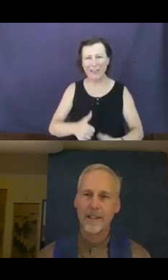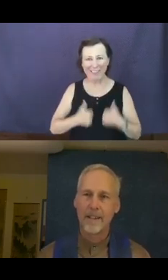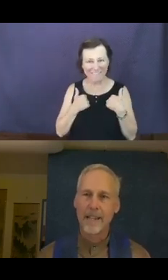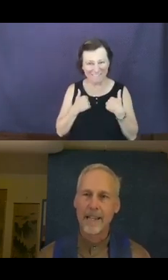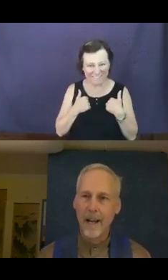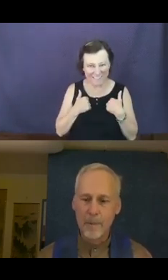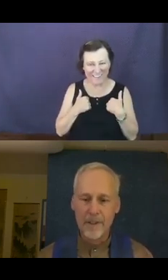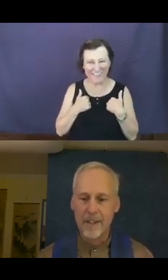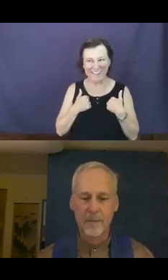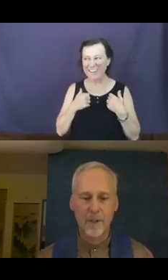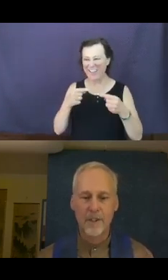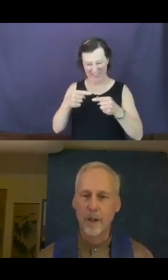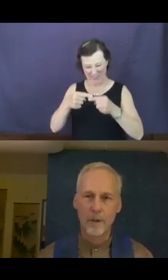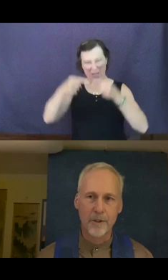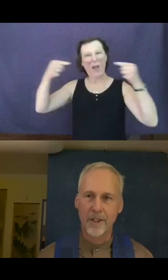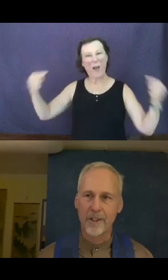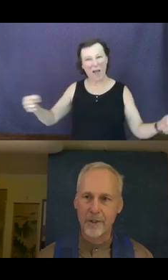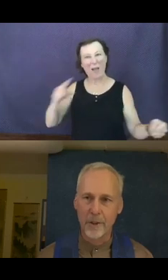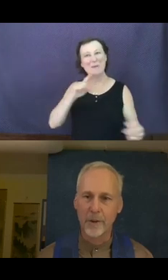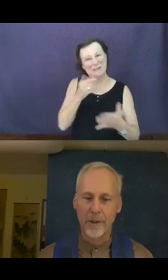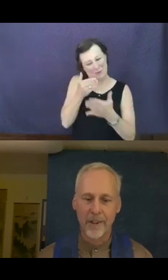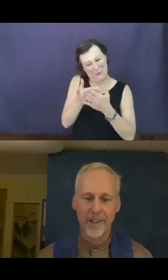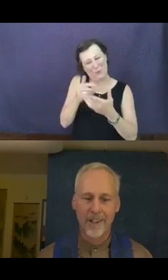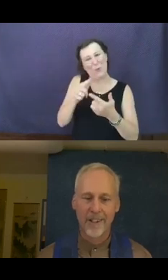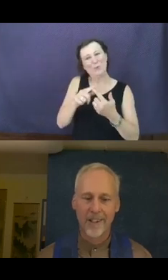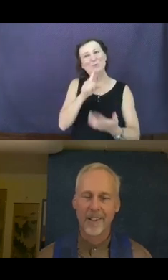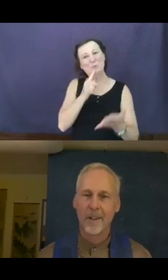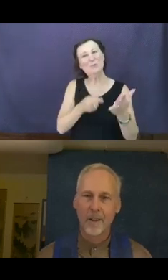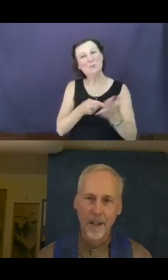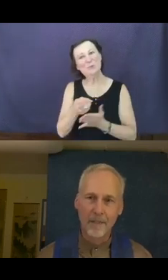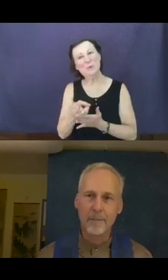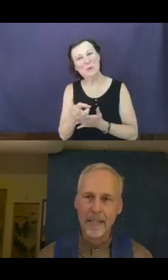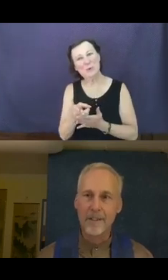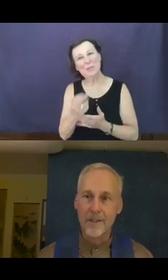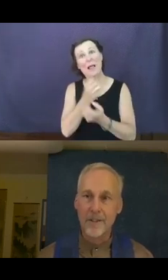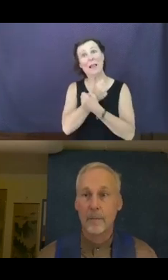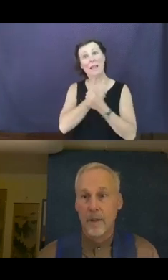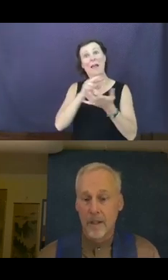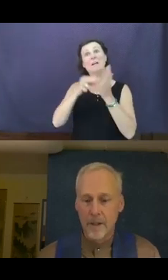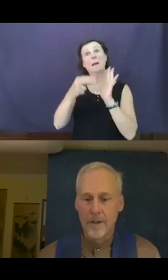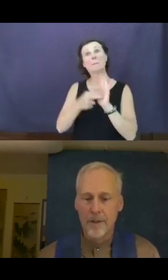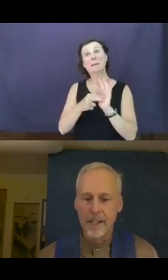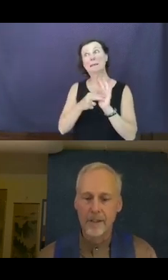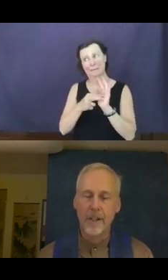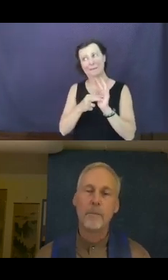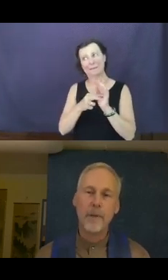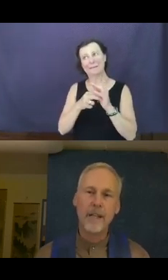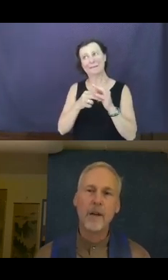The opposite is much closer to the truth. Love means, among other things, being